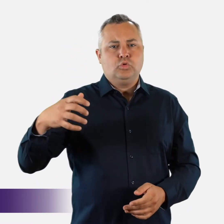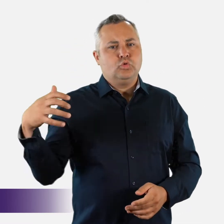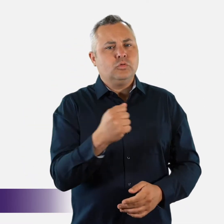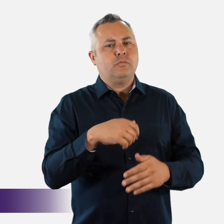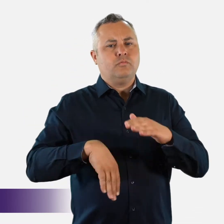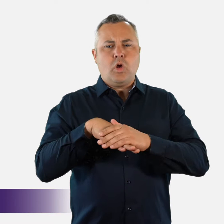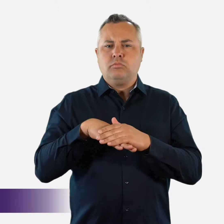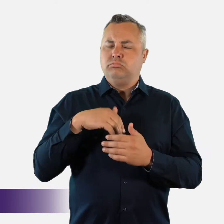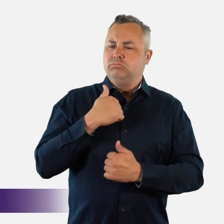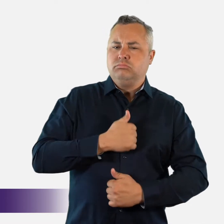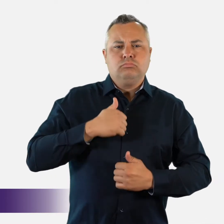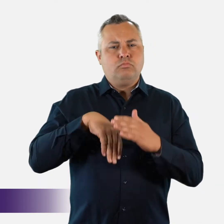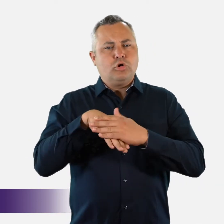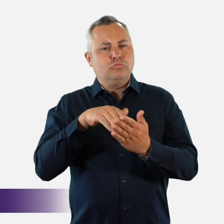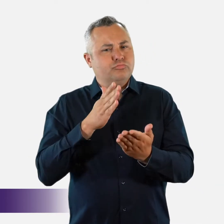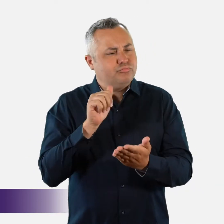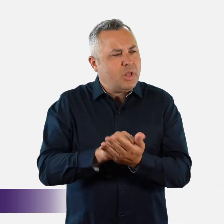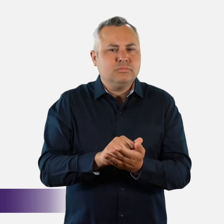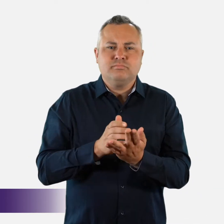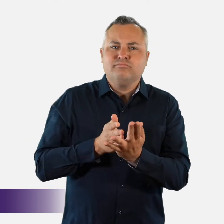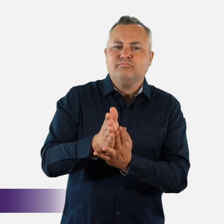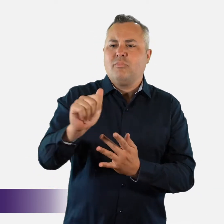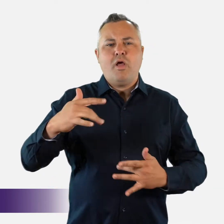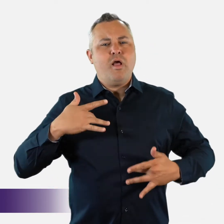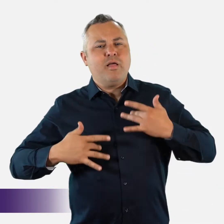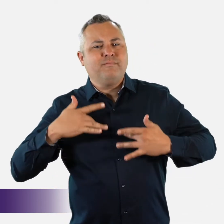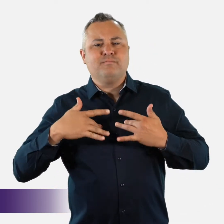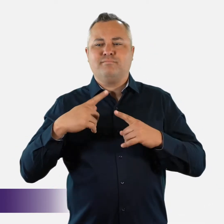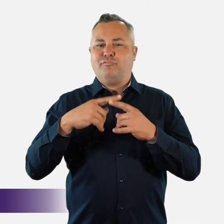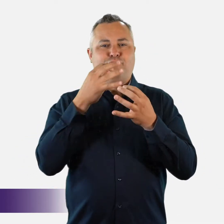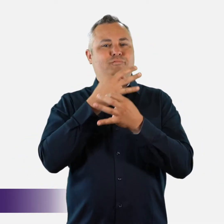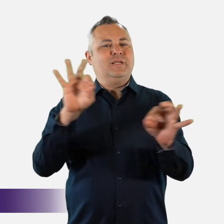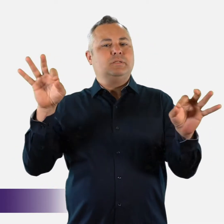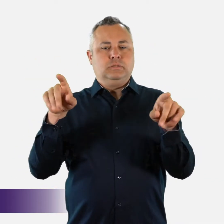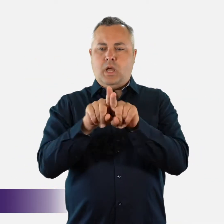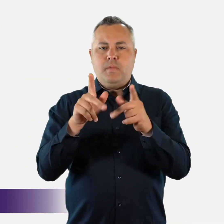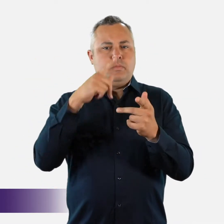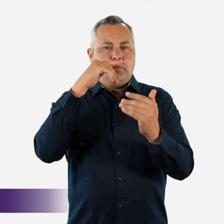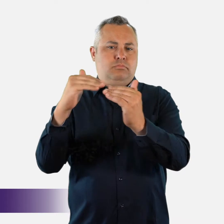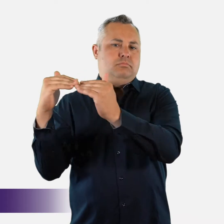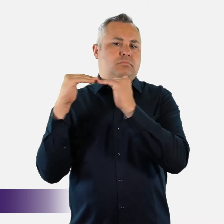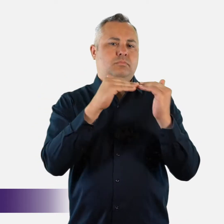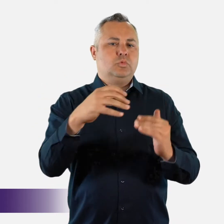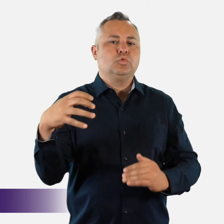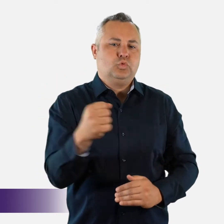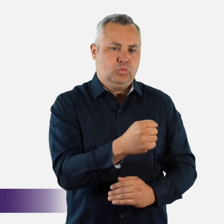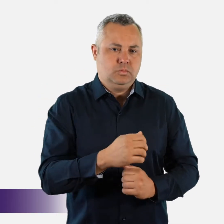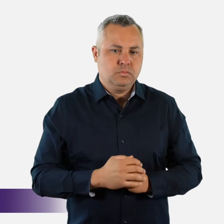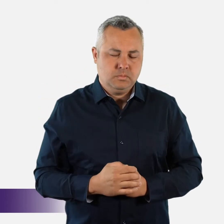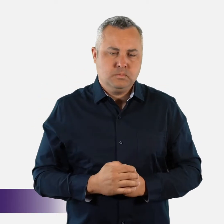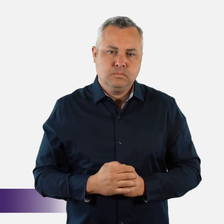disability have the right to the full and equal enjoyment of all human rights and fundamental freedoms -